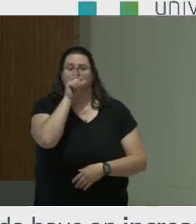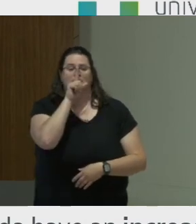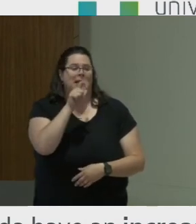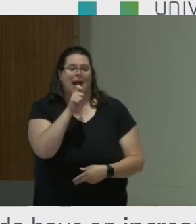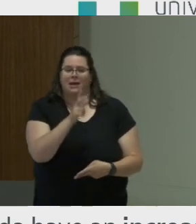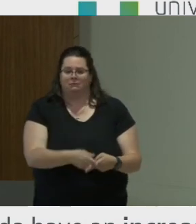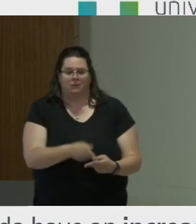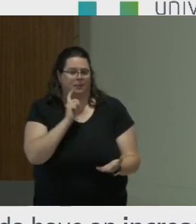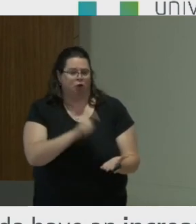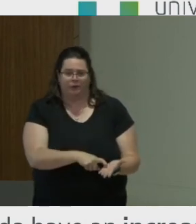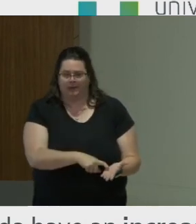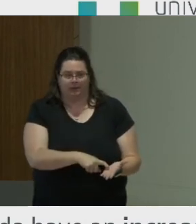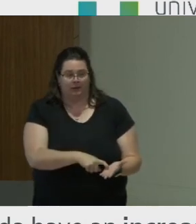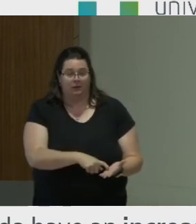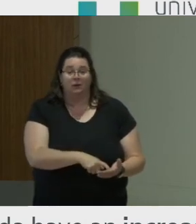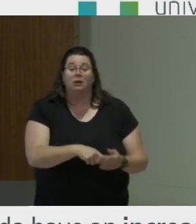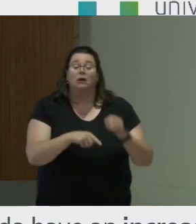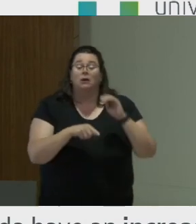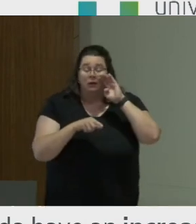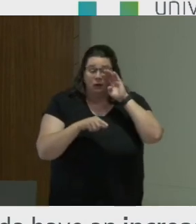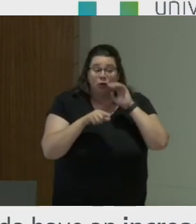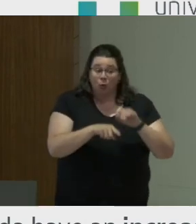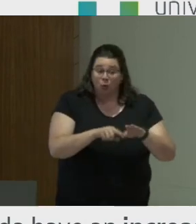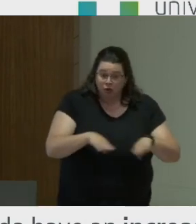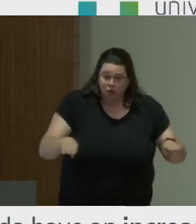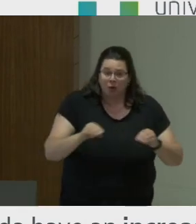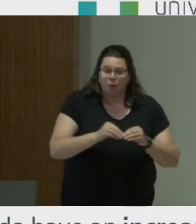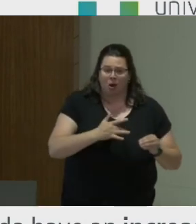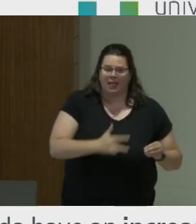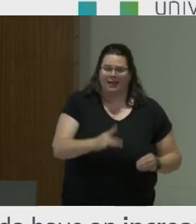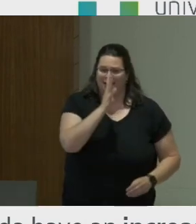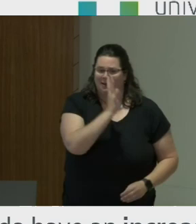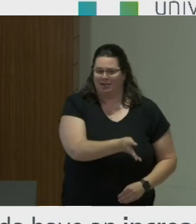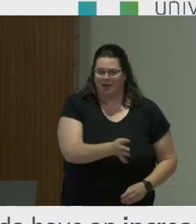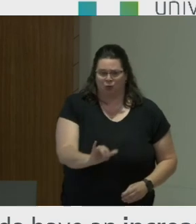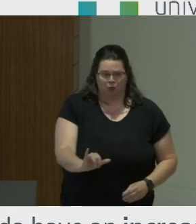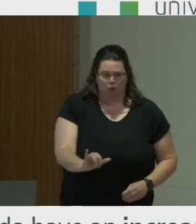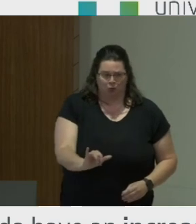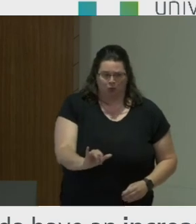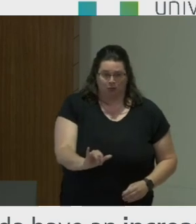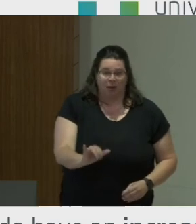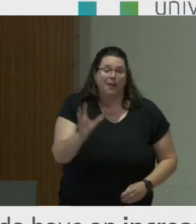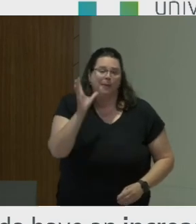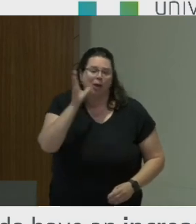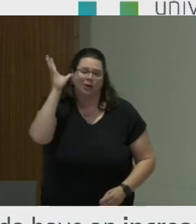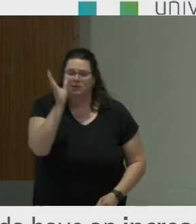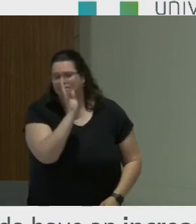And these children are also prone to neglect in the parental environment and